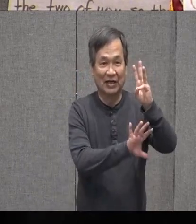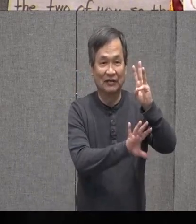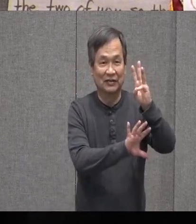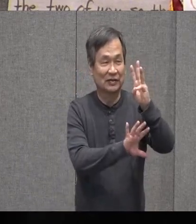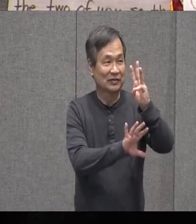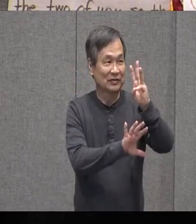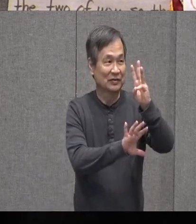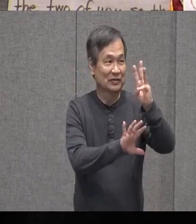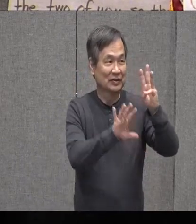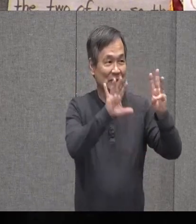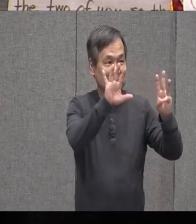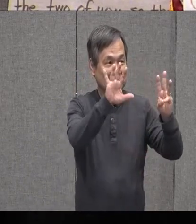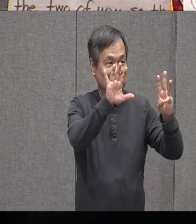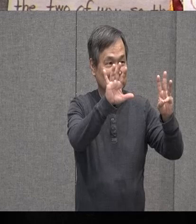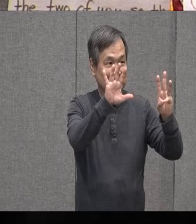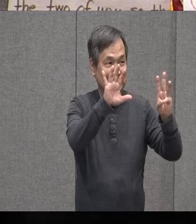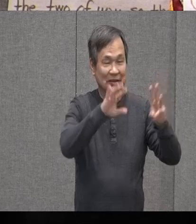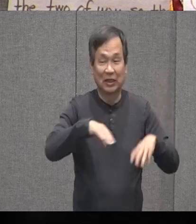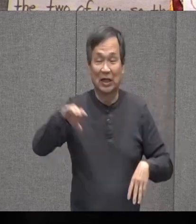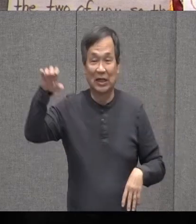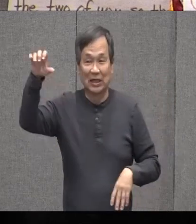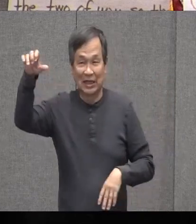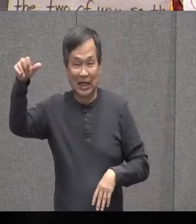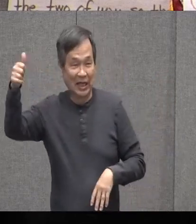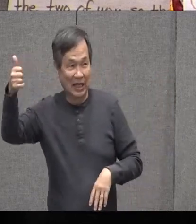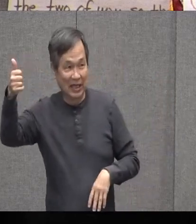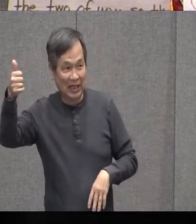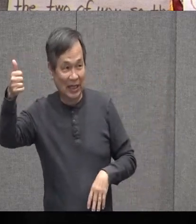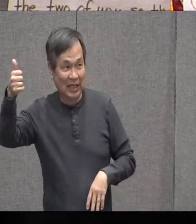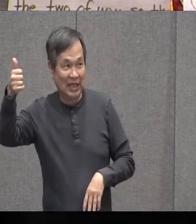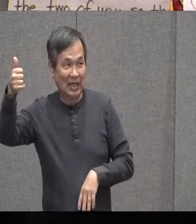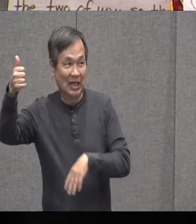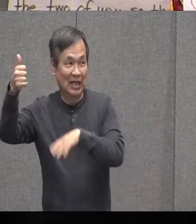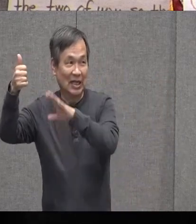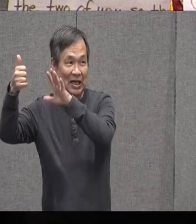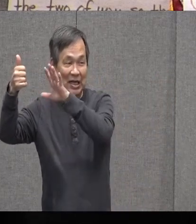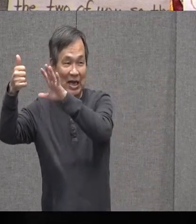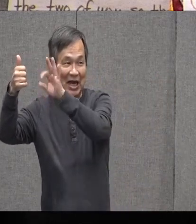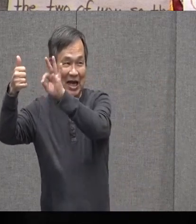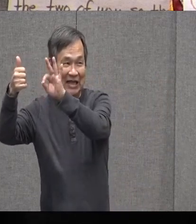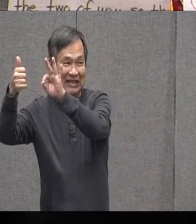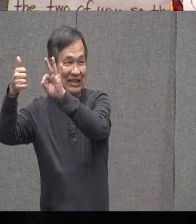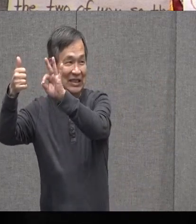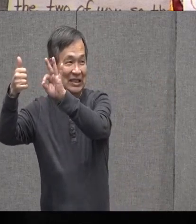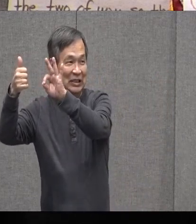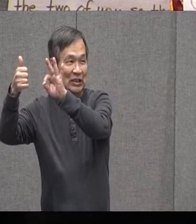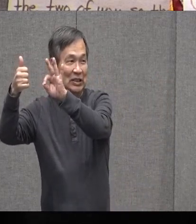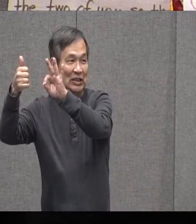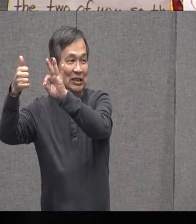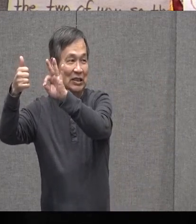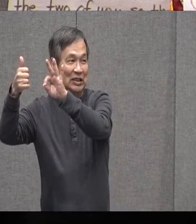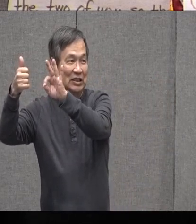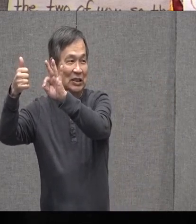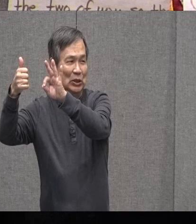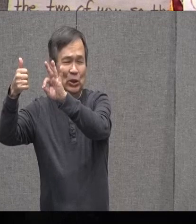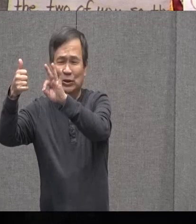Okay, and I have a face card again so that counts for me as a 10 and a nine. Oh.